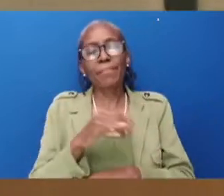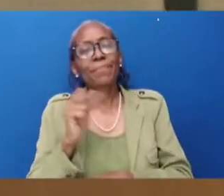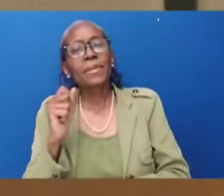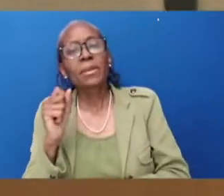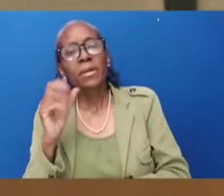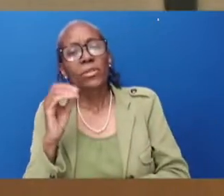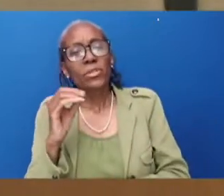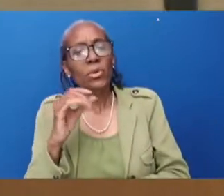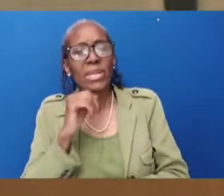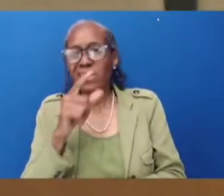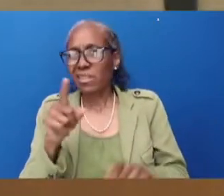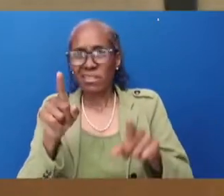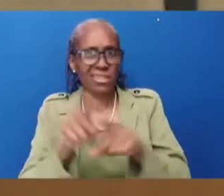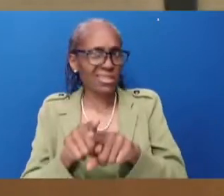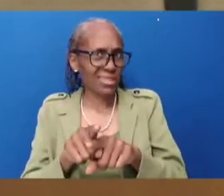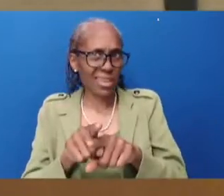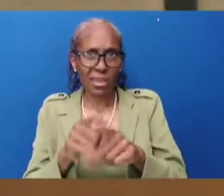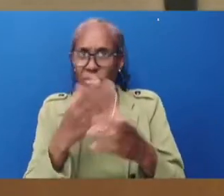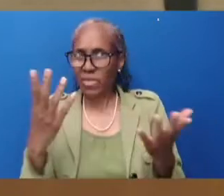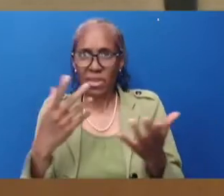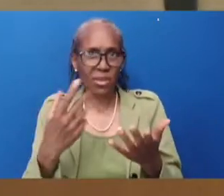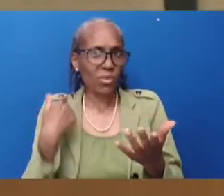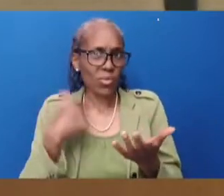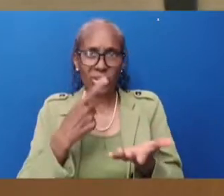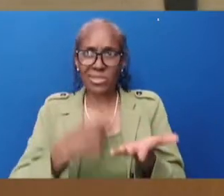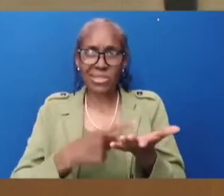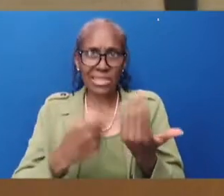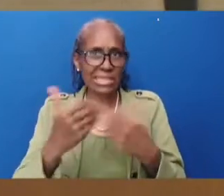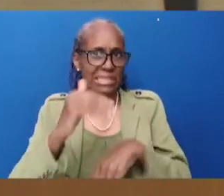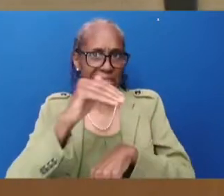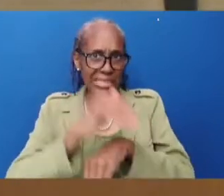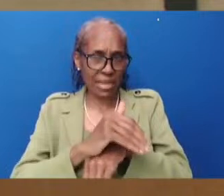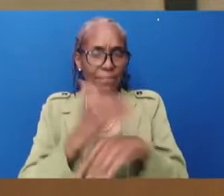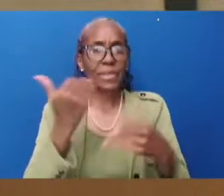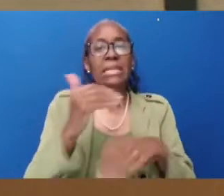YOU -- WILL THIS INTERFERE WITH